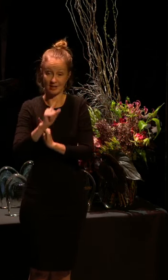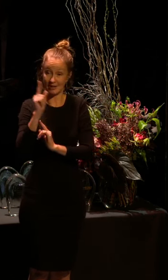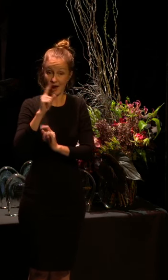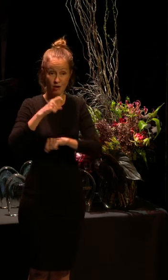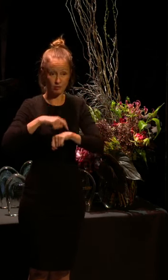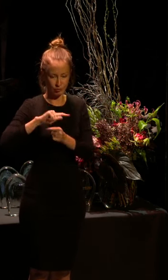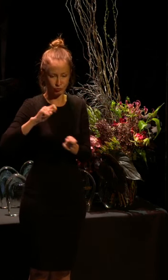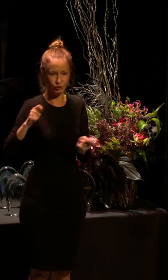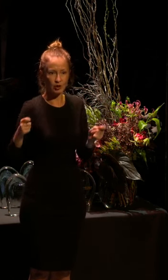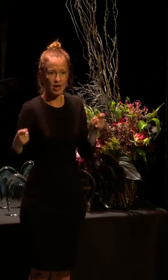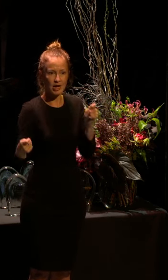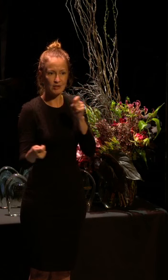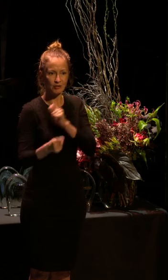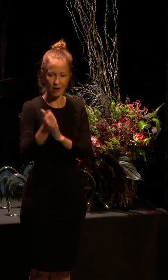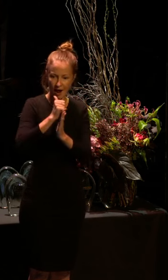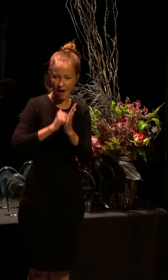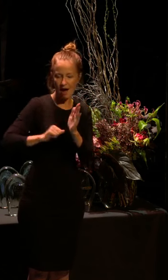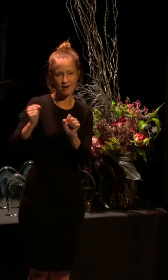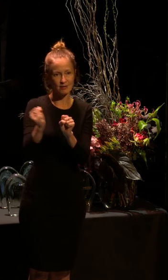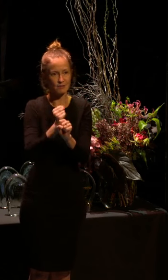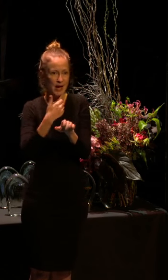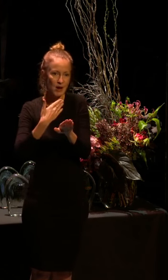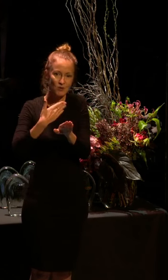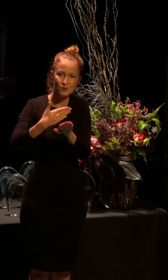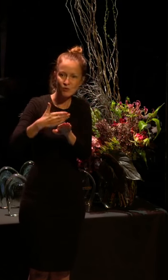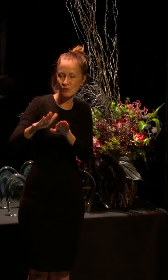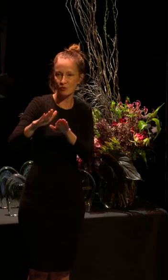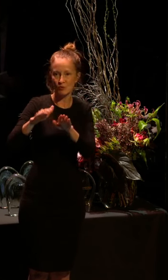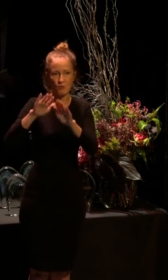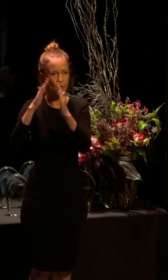Artists creating gateways to other worlds,